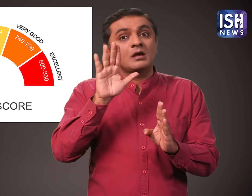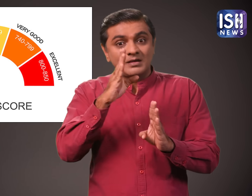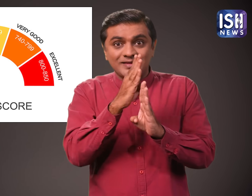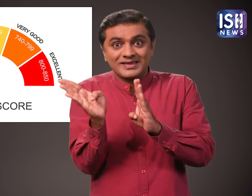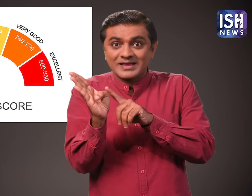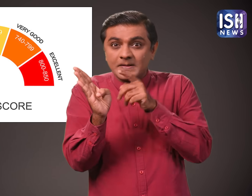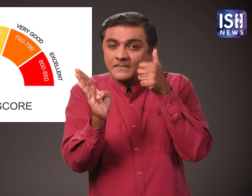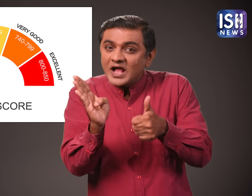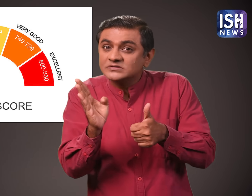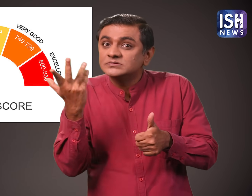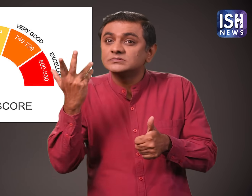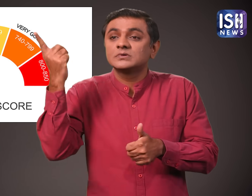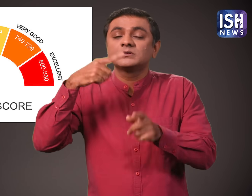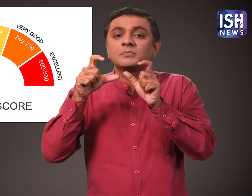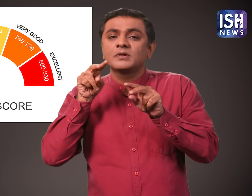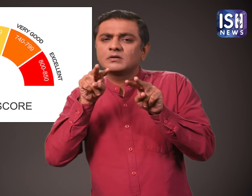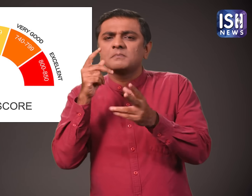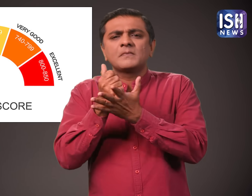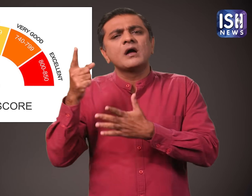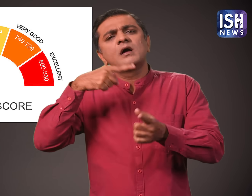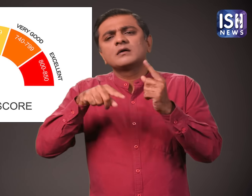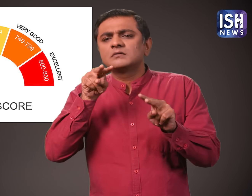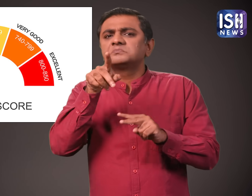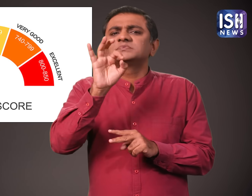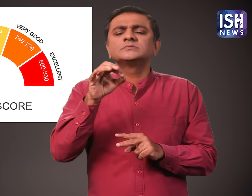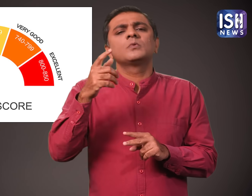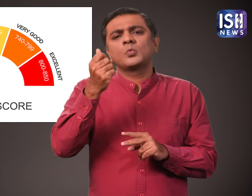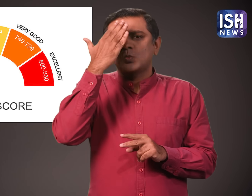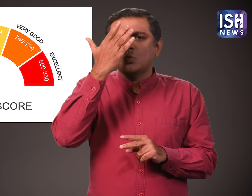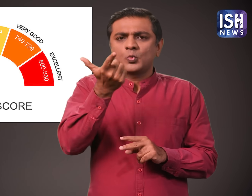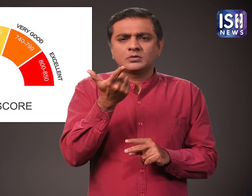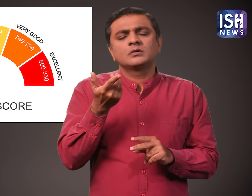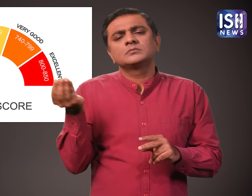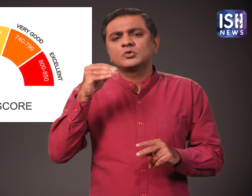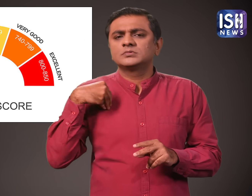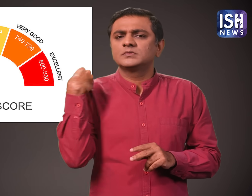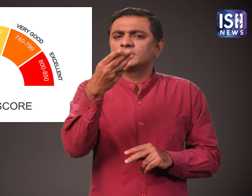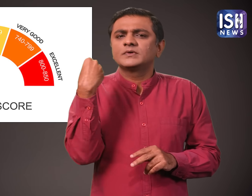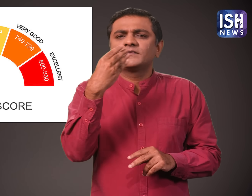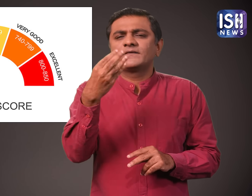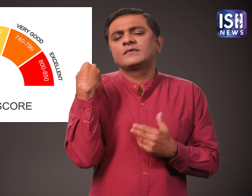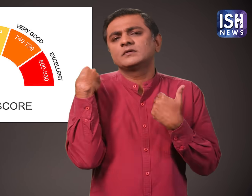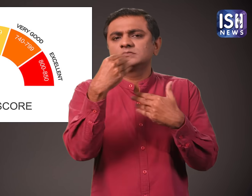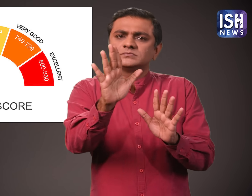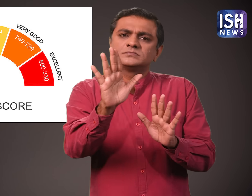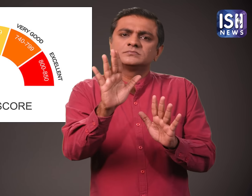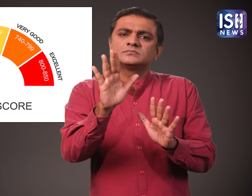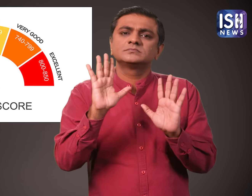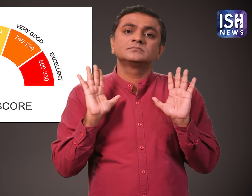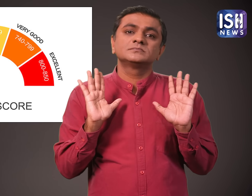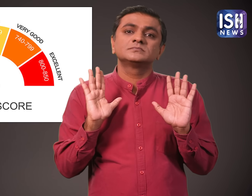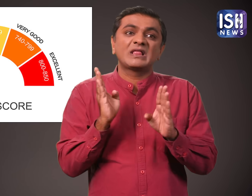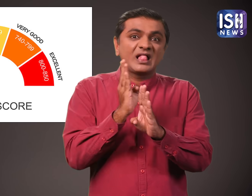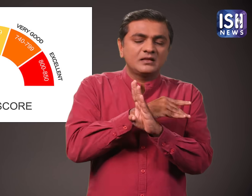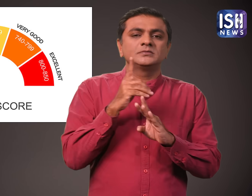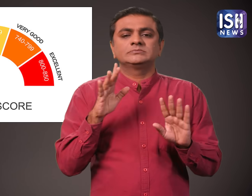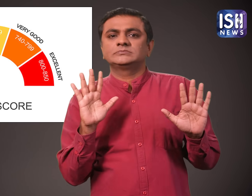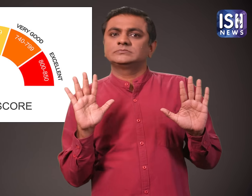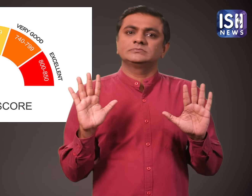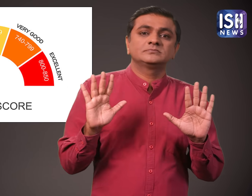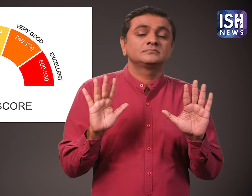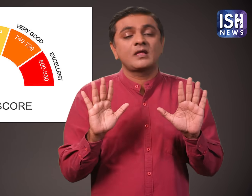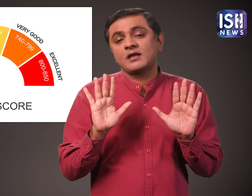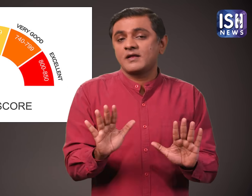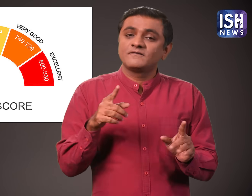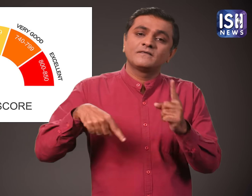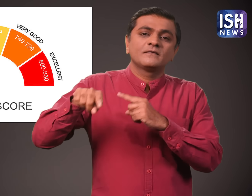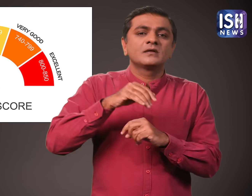With an excellent credit score, getting a loan is easier; a low score may cause banks to hesitate.